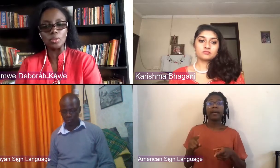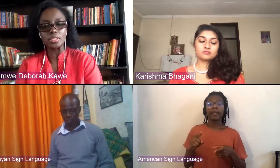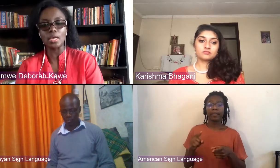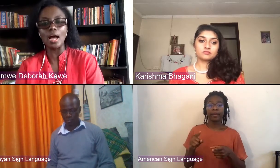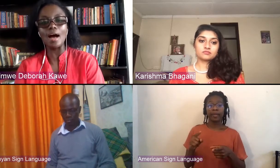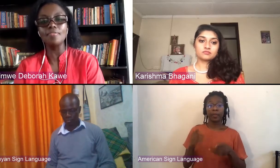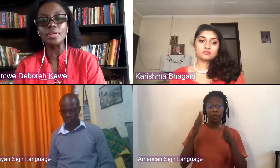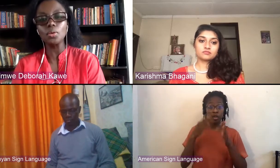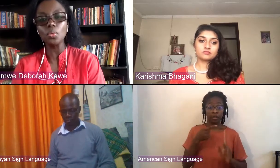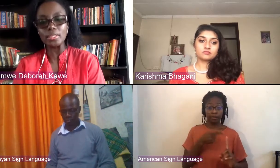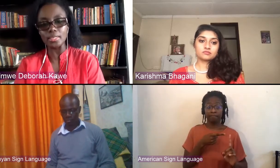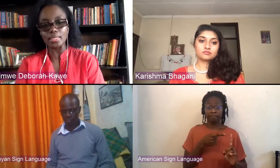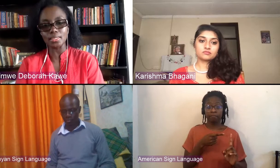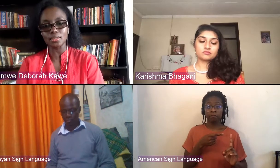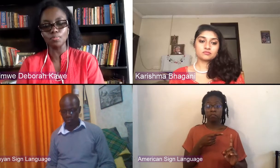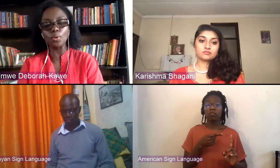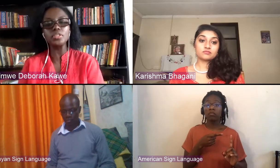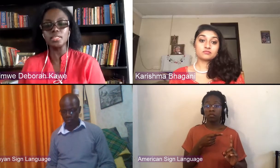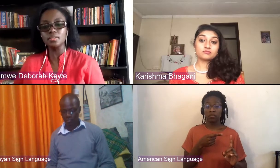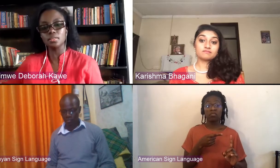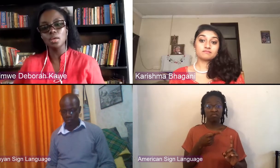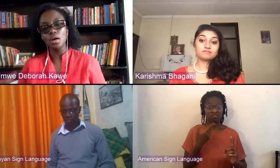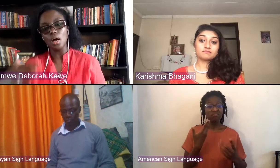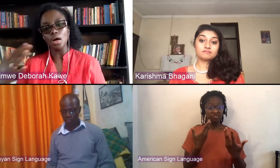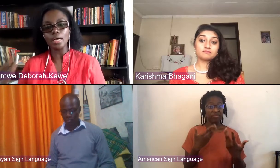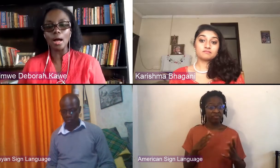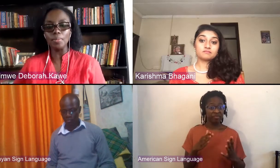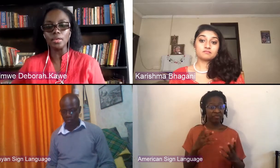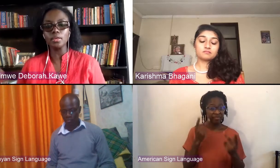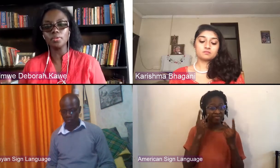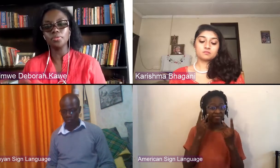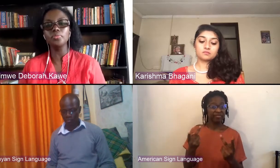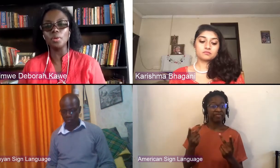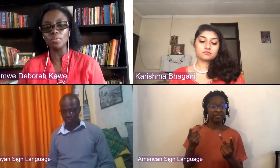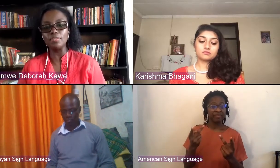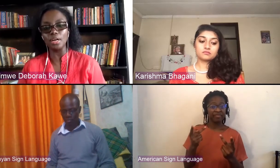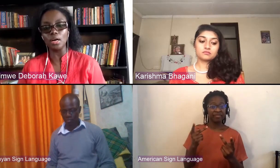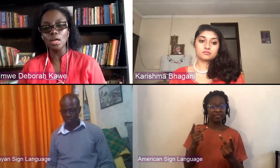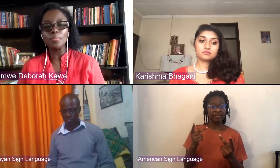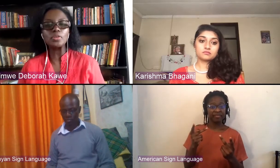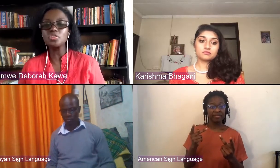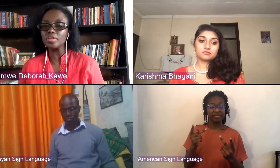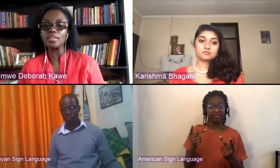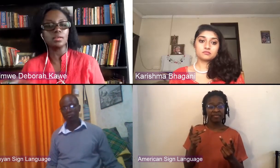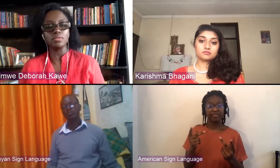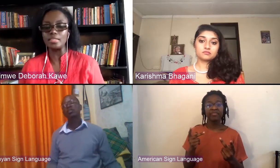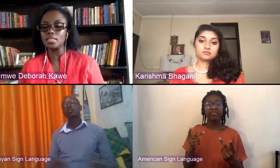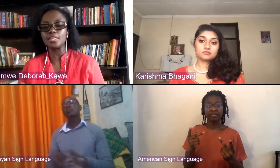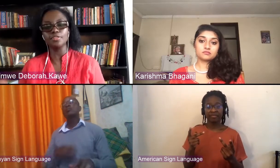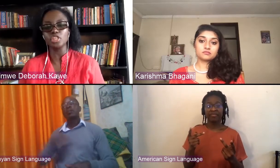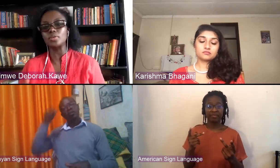about having witnessed bodies coming through the river because during the 1994 genocide